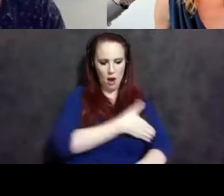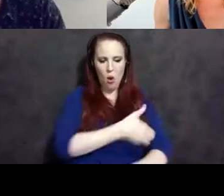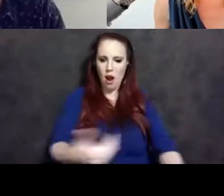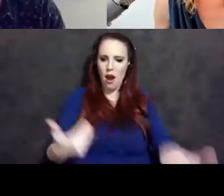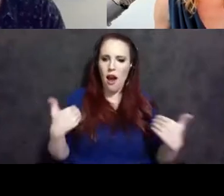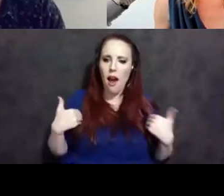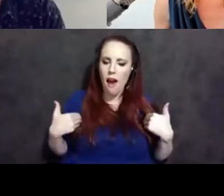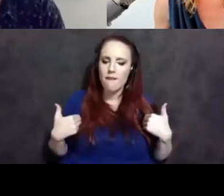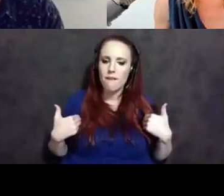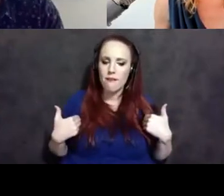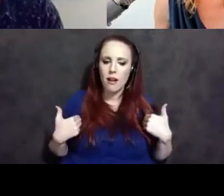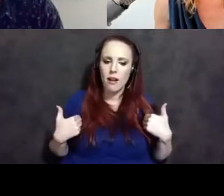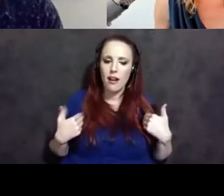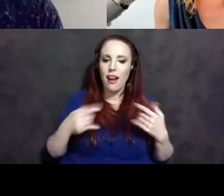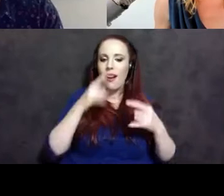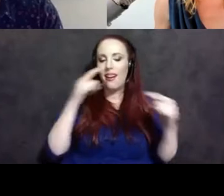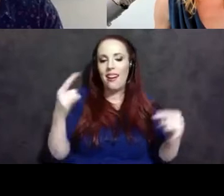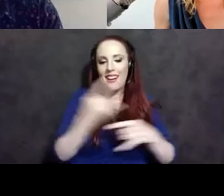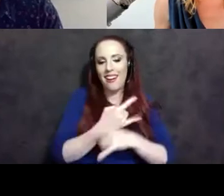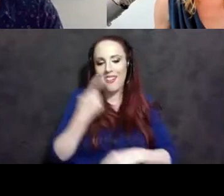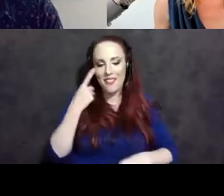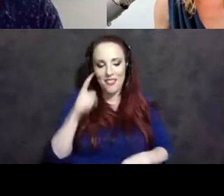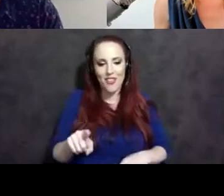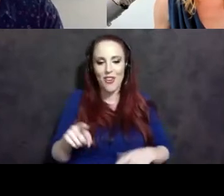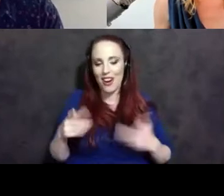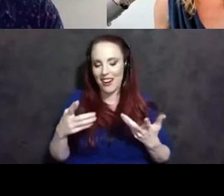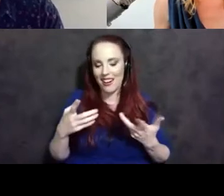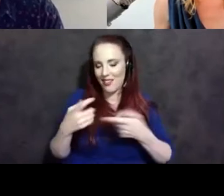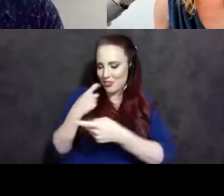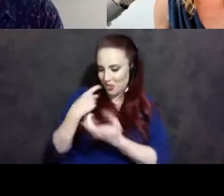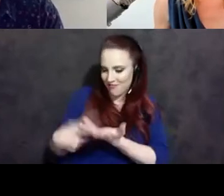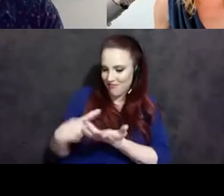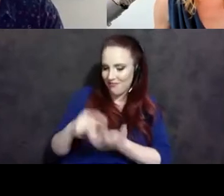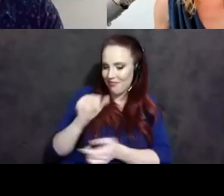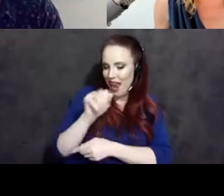The irony, really, is that for cases like we just talked about Amy Cooper.